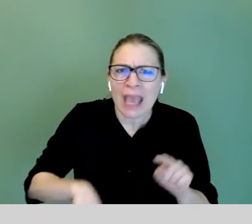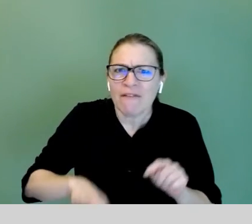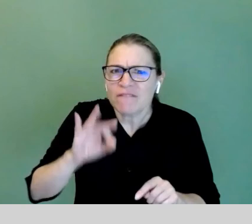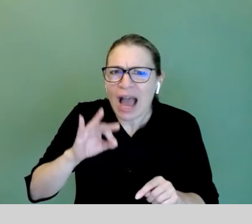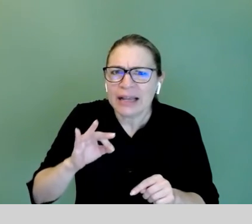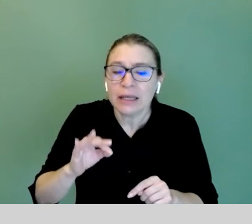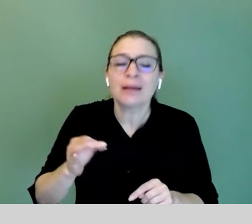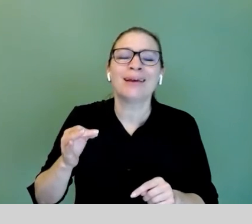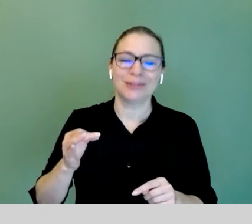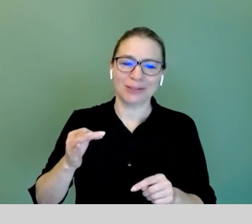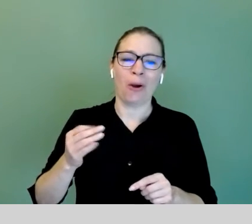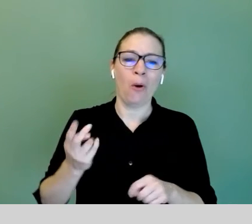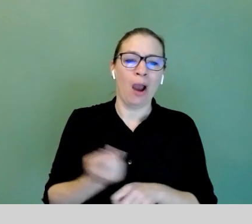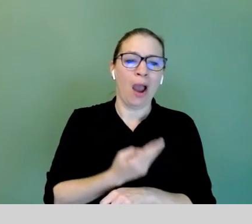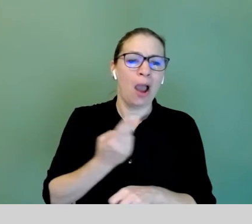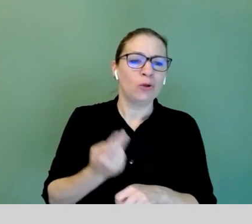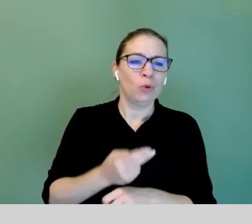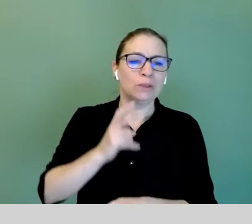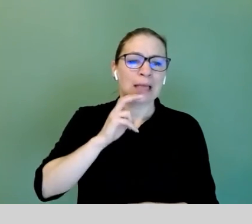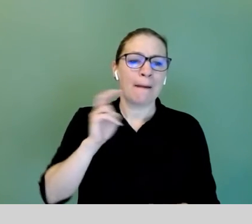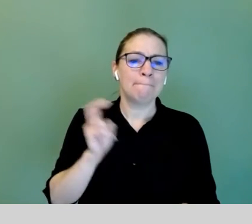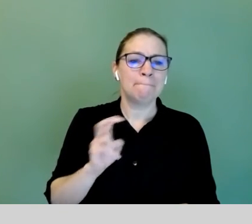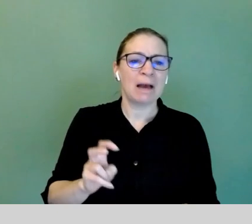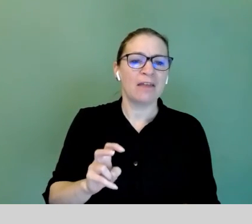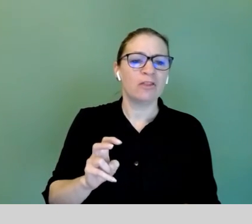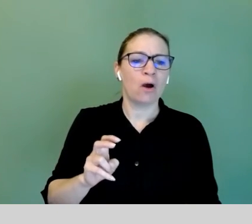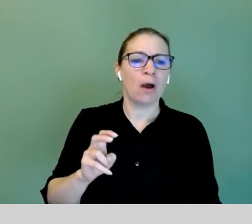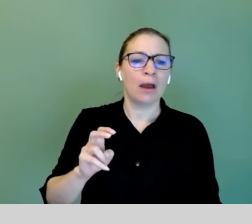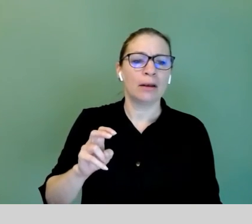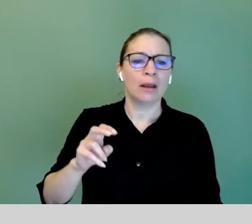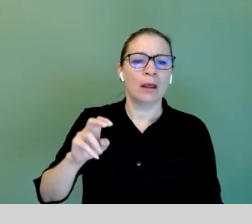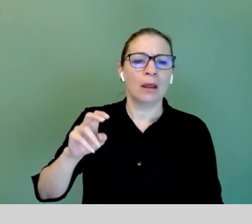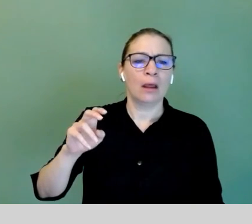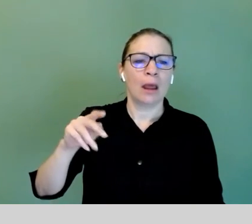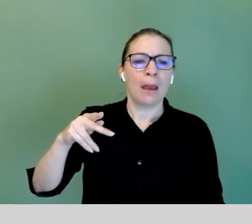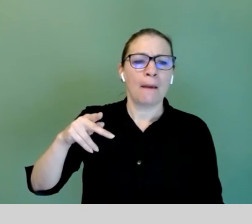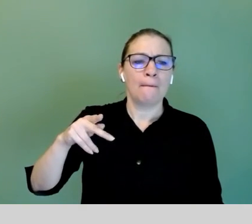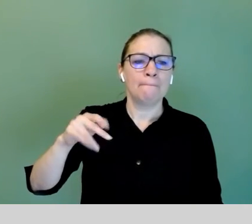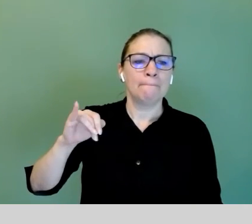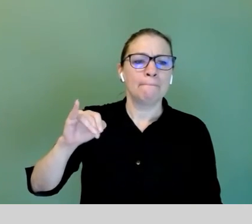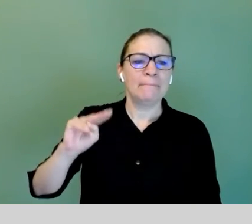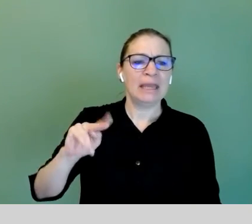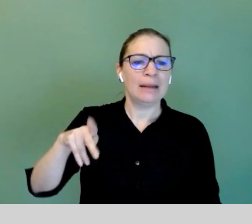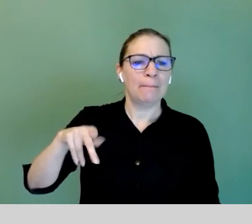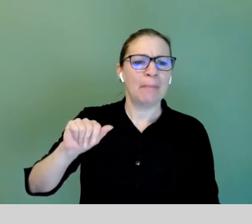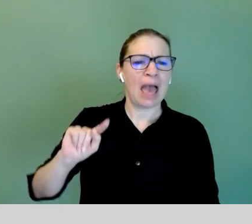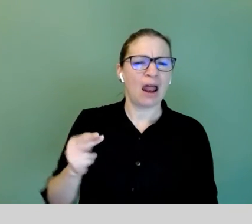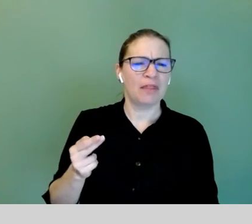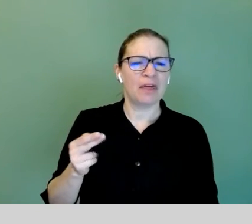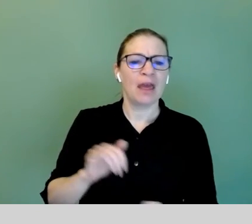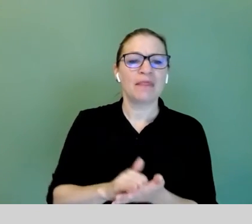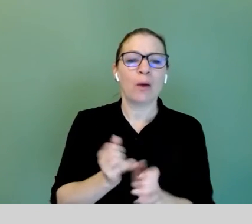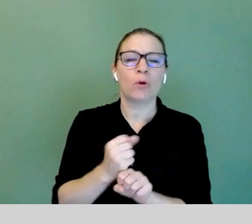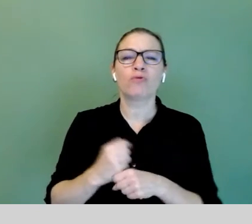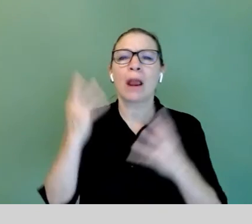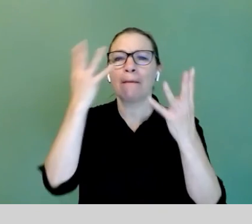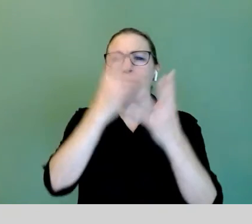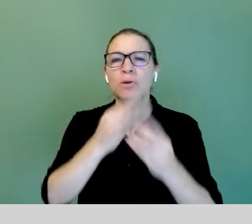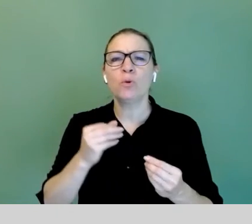Use pytest's tmp_path standard fixture that will create a beautiful directory